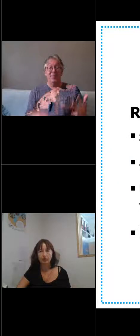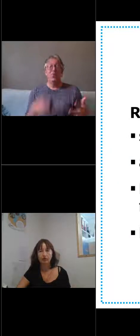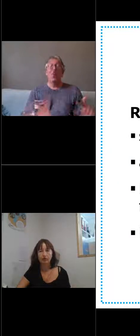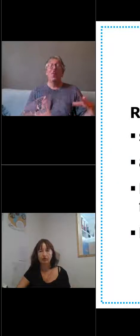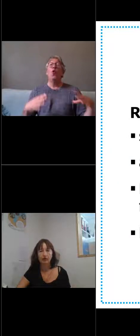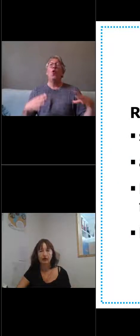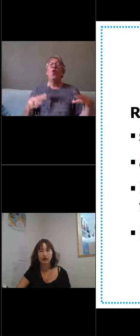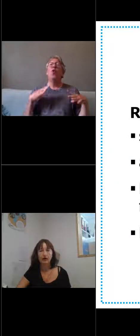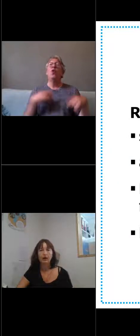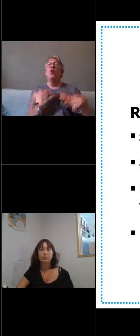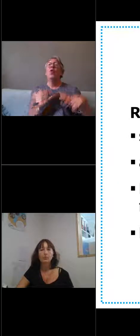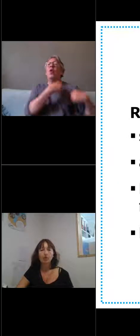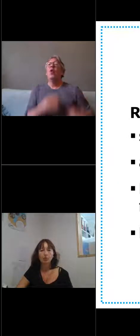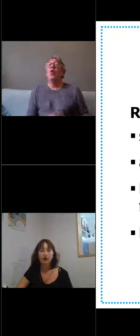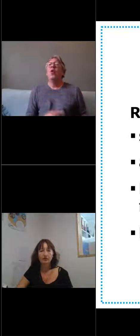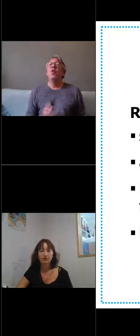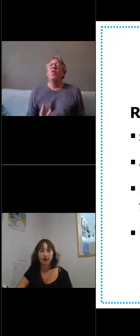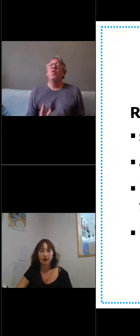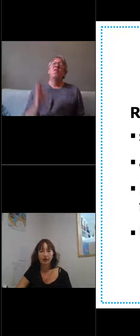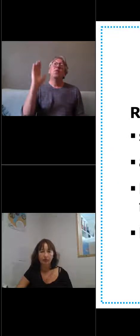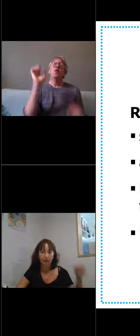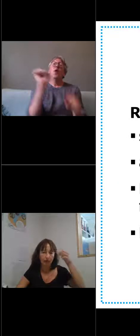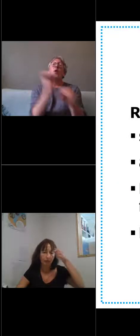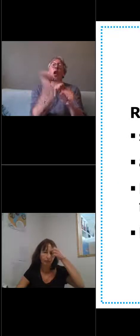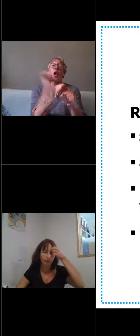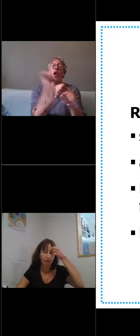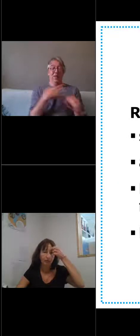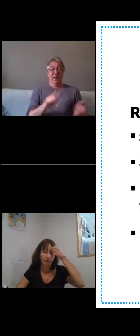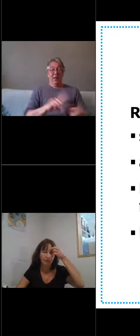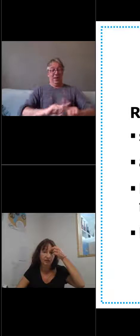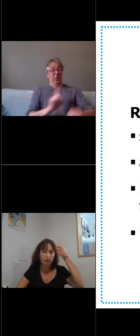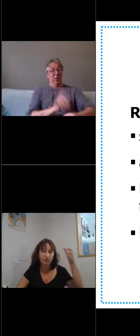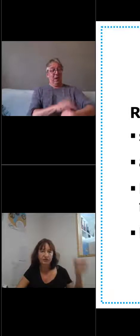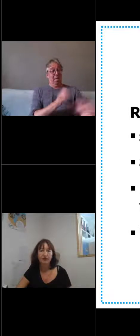So this means many programmes, the volunteers start